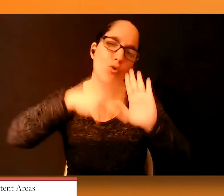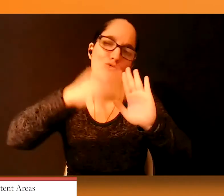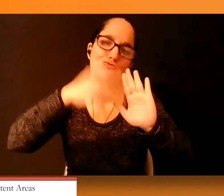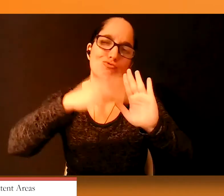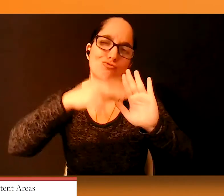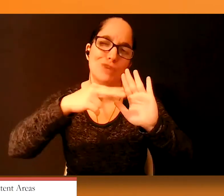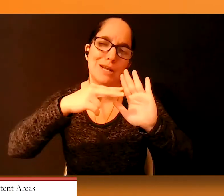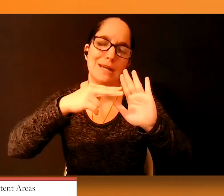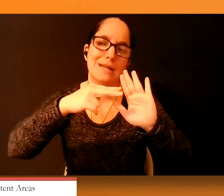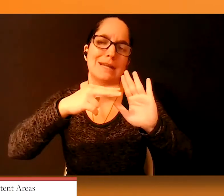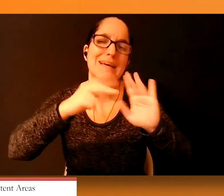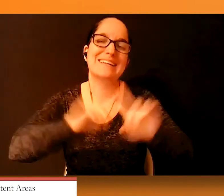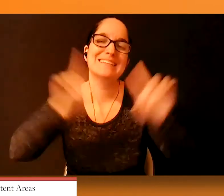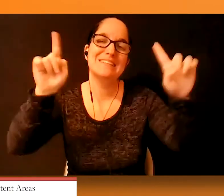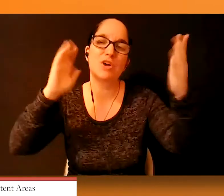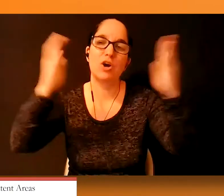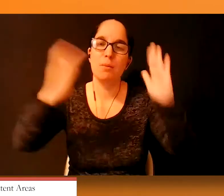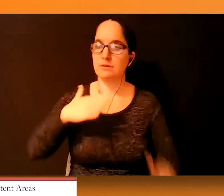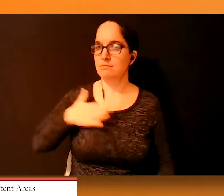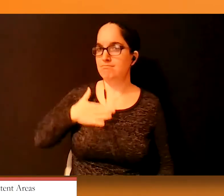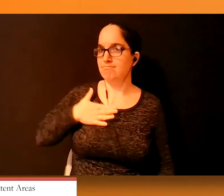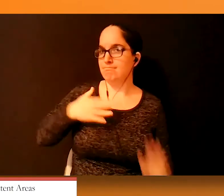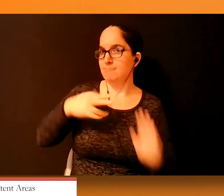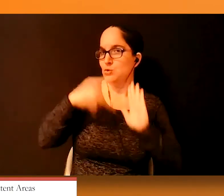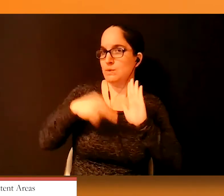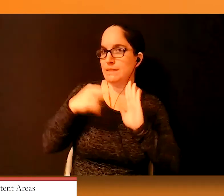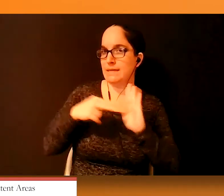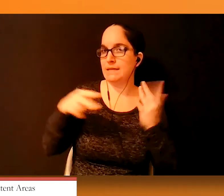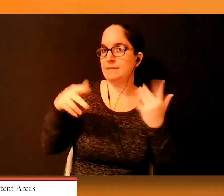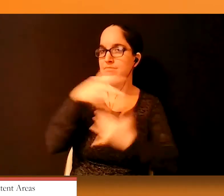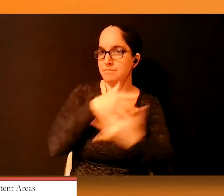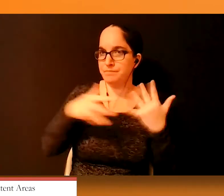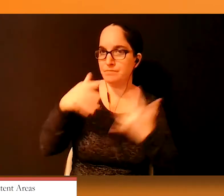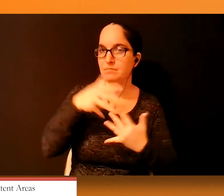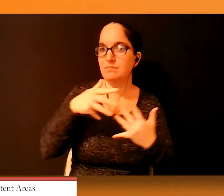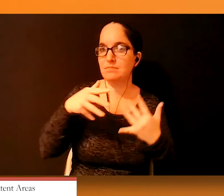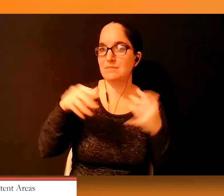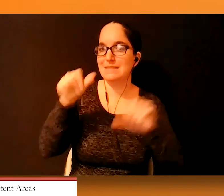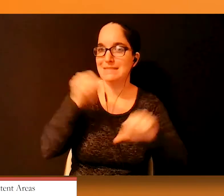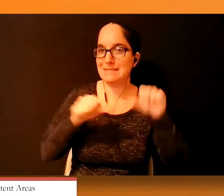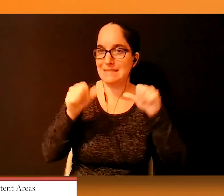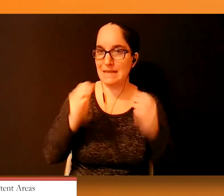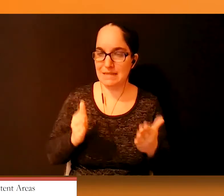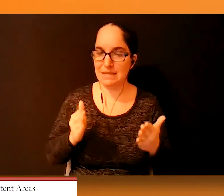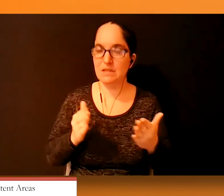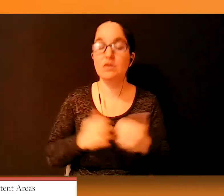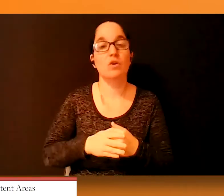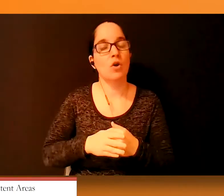than I probably read as a social scientist. So, we have to teach our students to read,